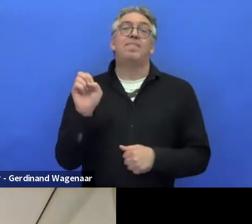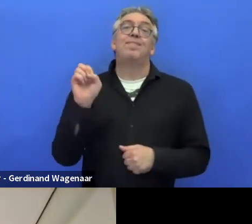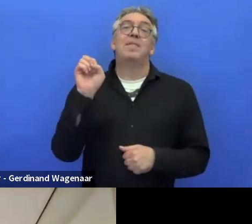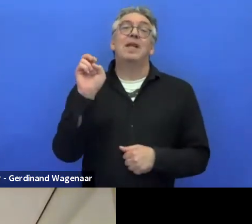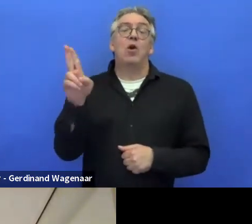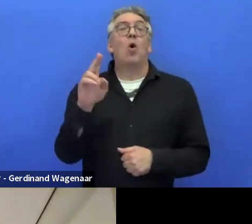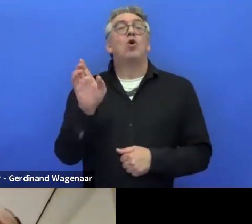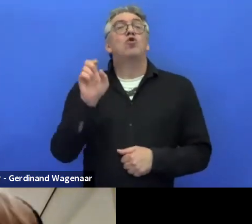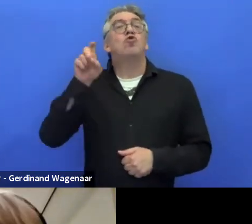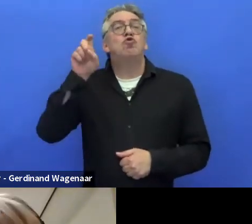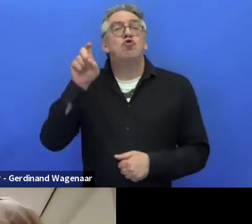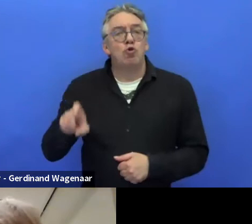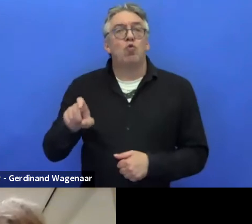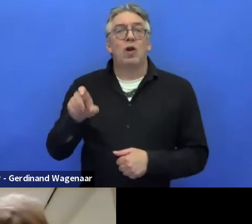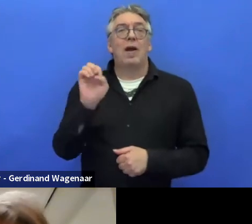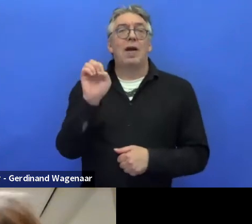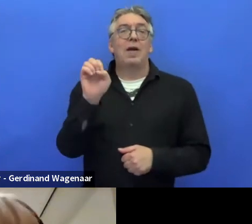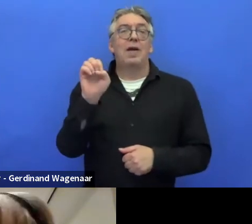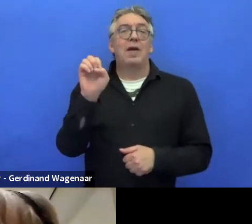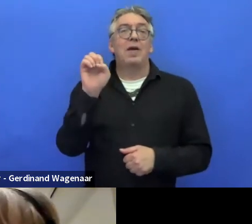in consultation with the CRPD Committee and DPOs.